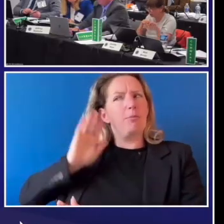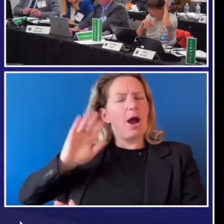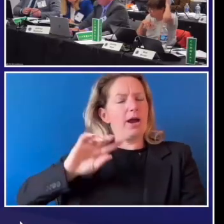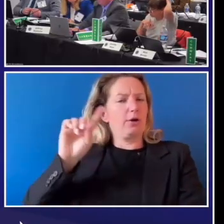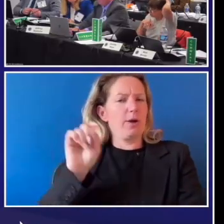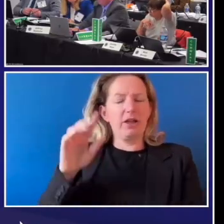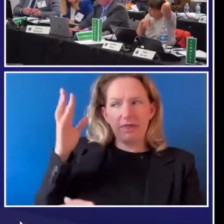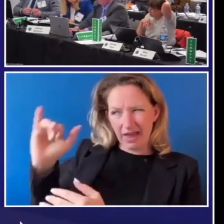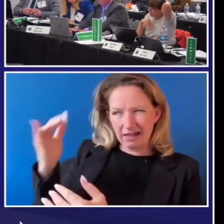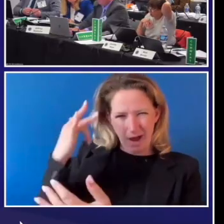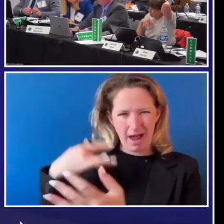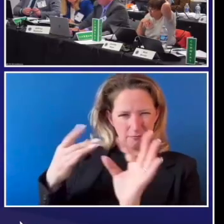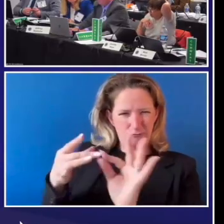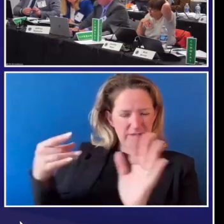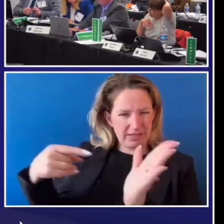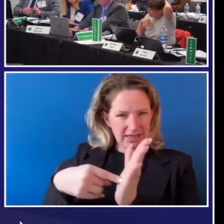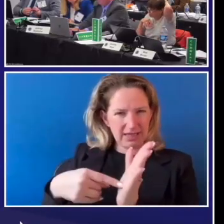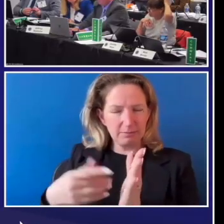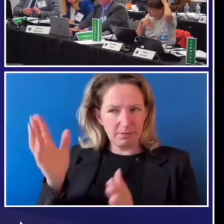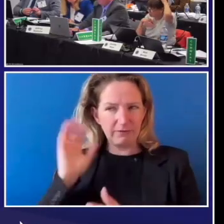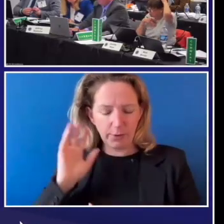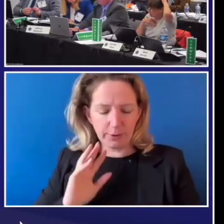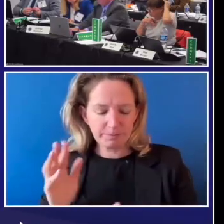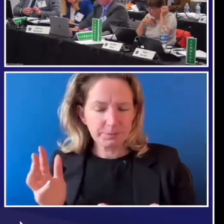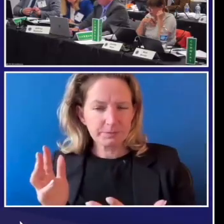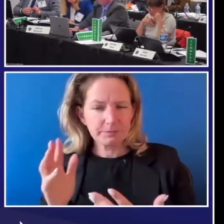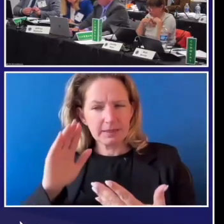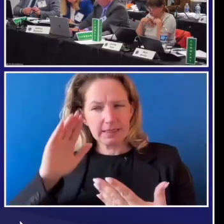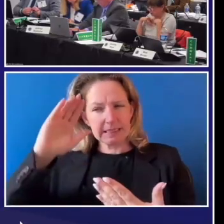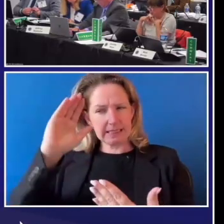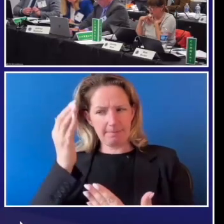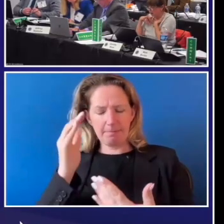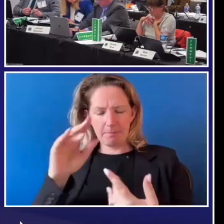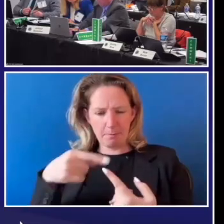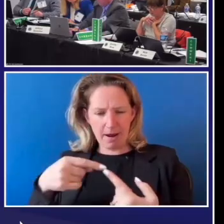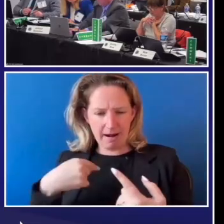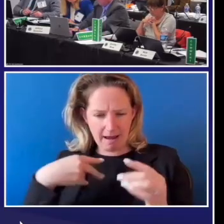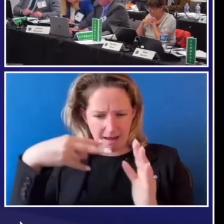So, I, I, because it's, to me, when I read it, I'm, I'm thinking